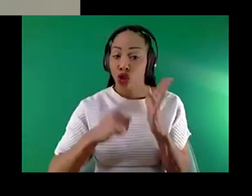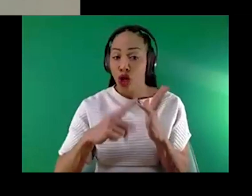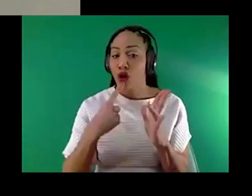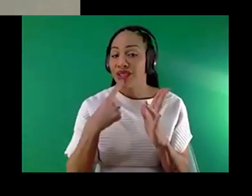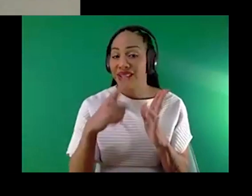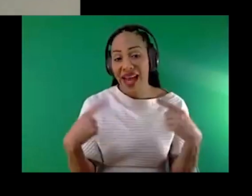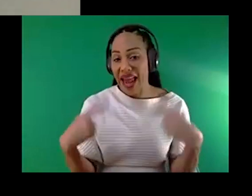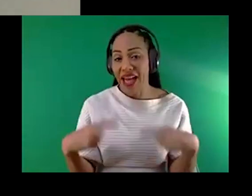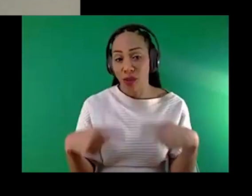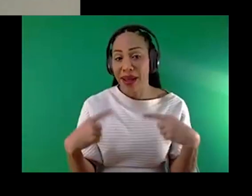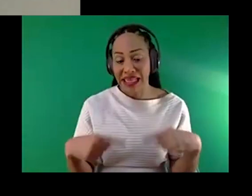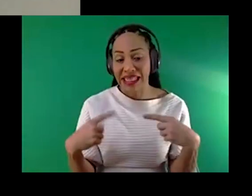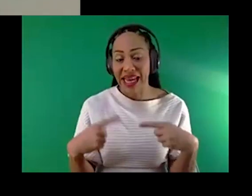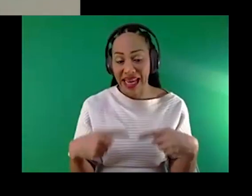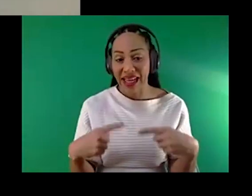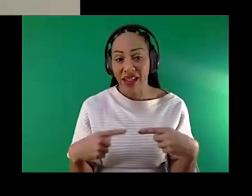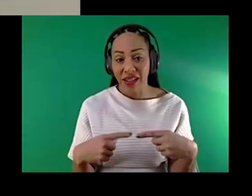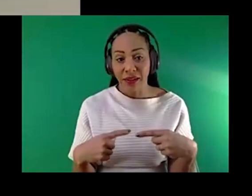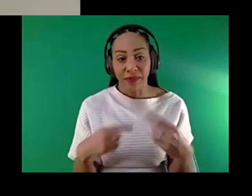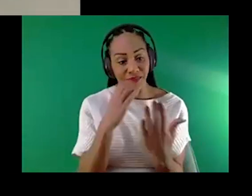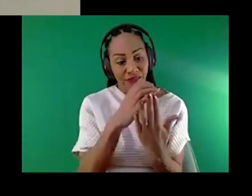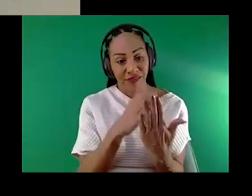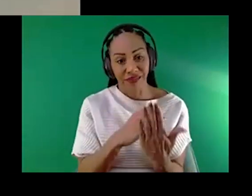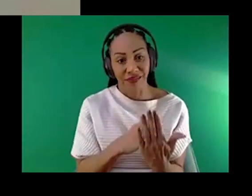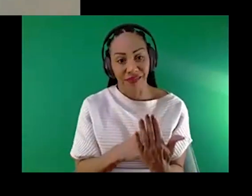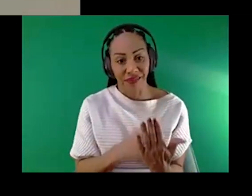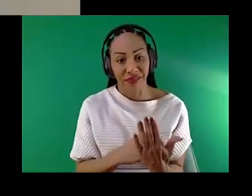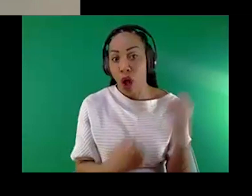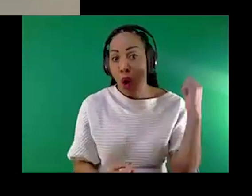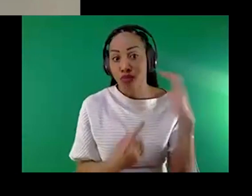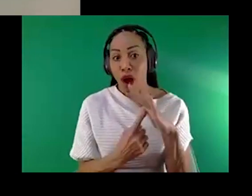this is for disabled dance artists or for organisations working with disabled dance